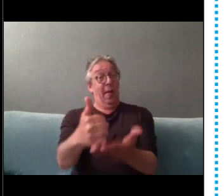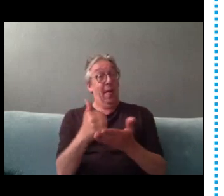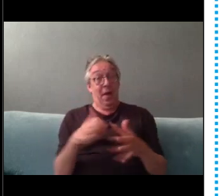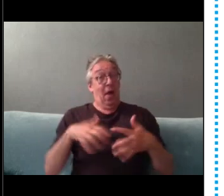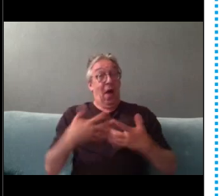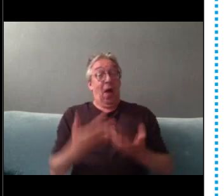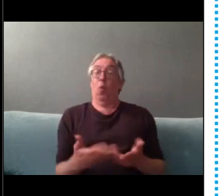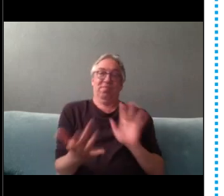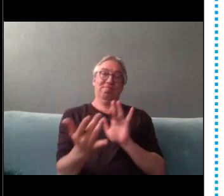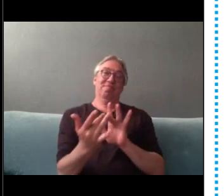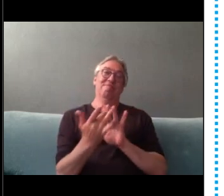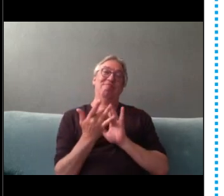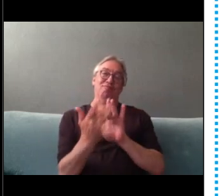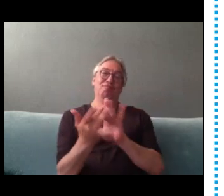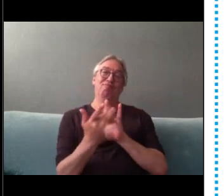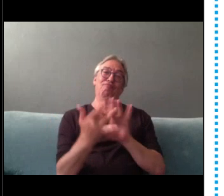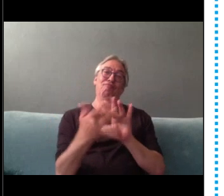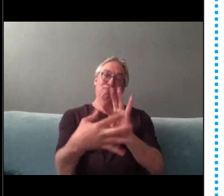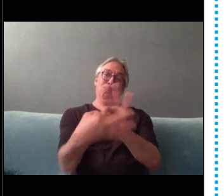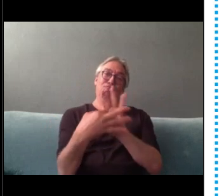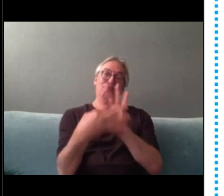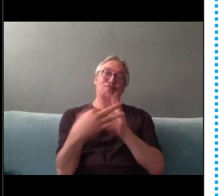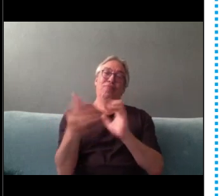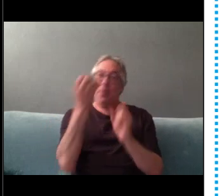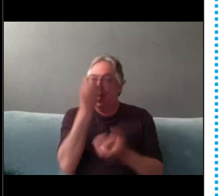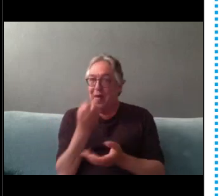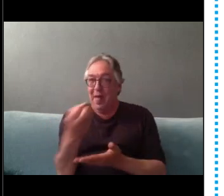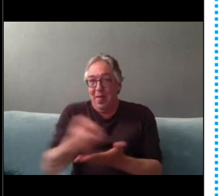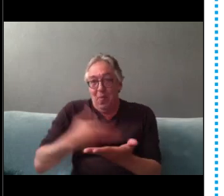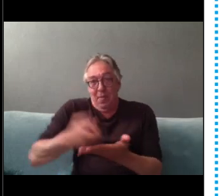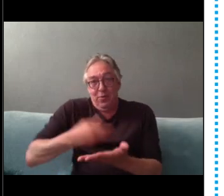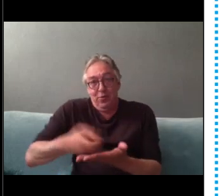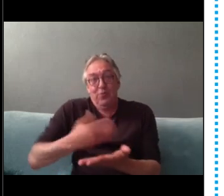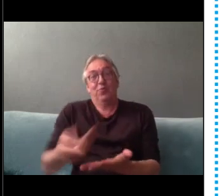with EDF and those of you who already are members of our email expert groups,